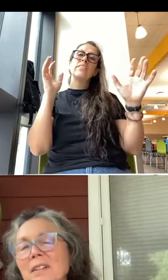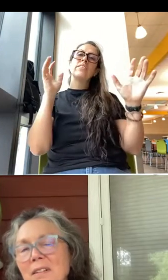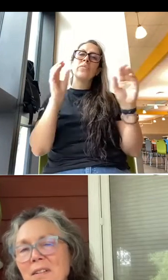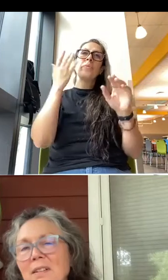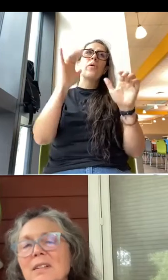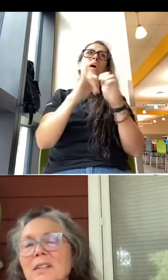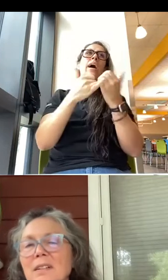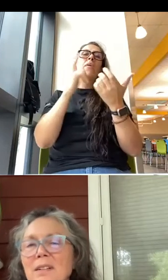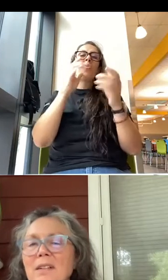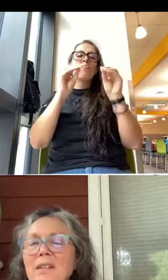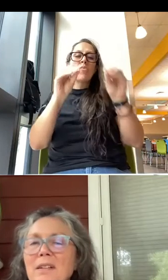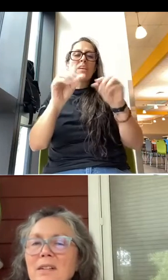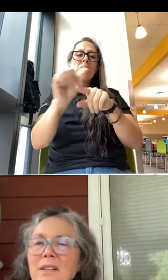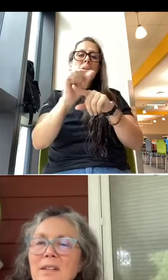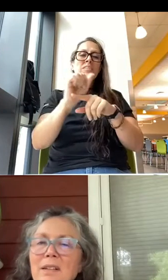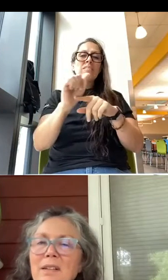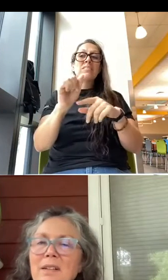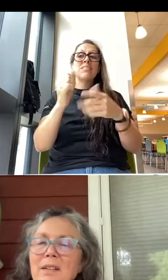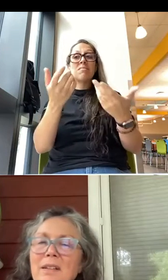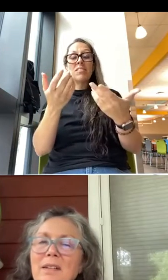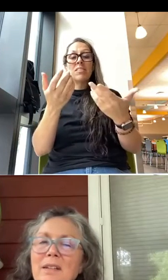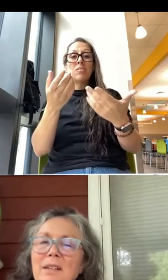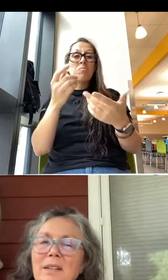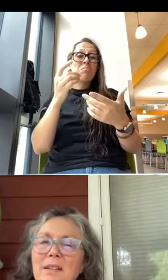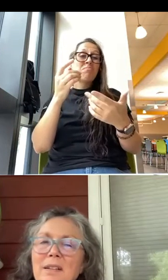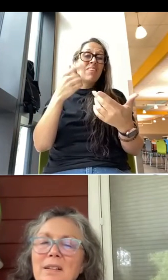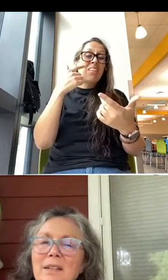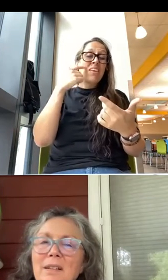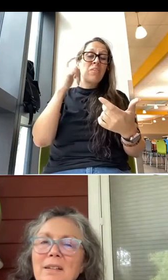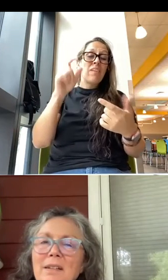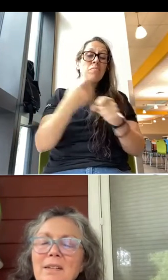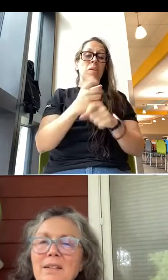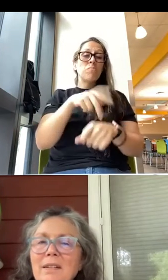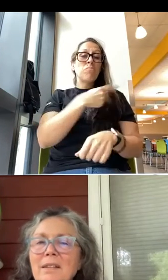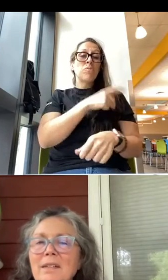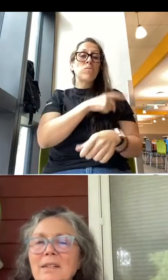But I think that for me, and this is partially because of my individual